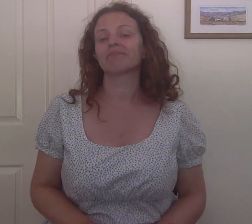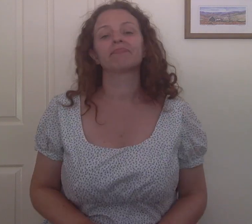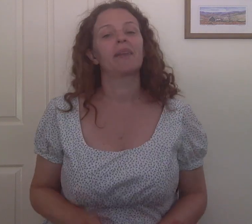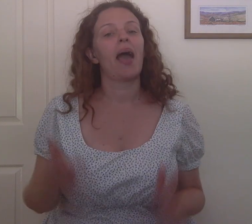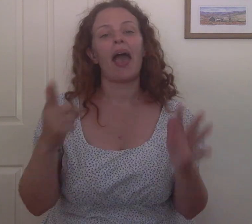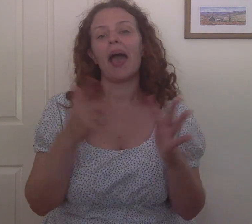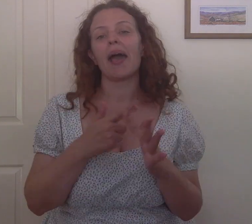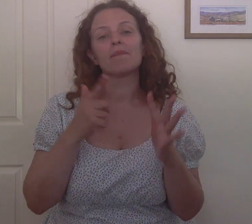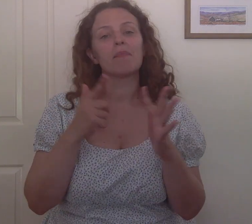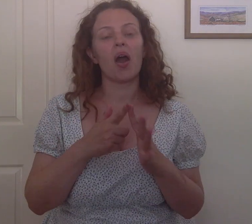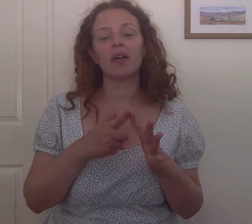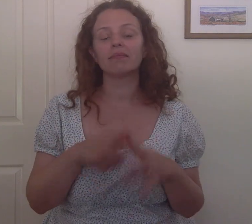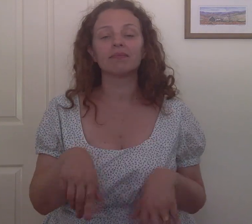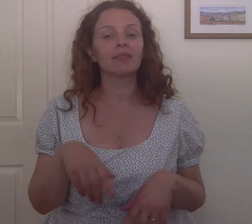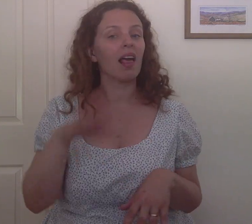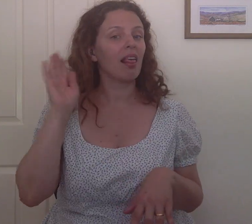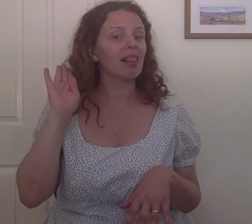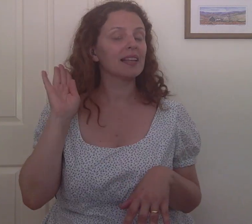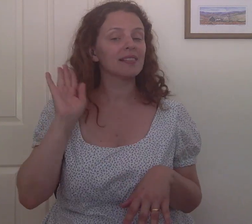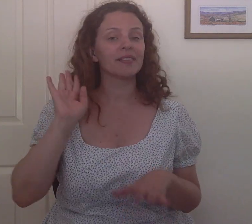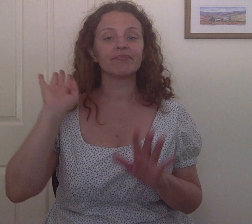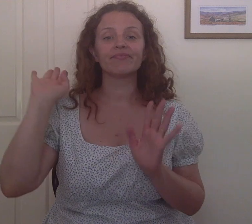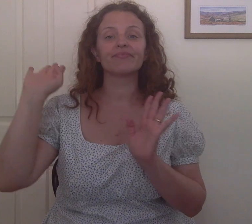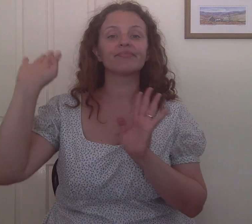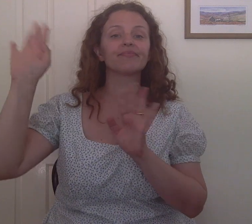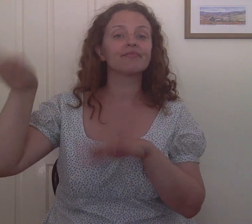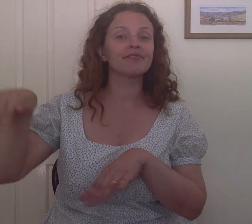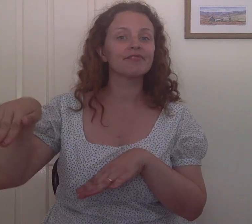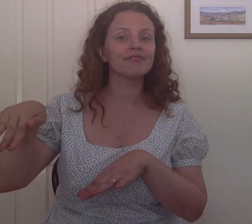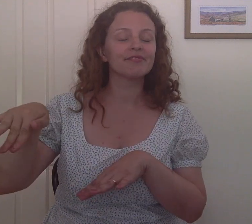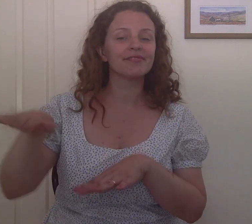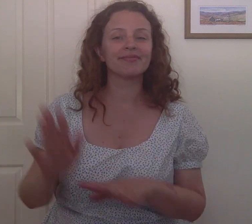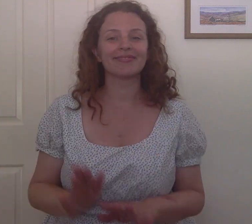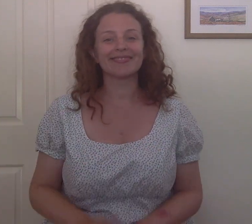Emma took no notice.